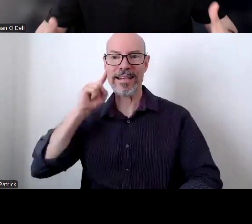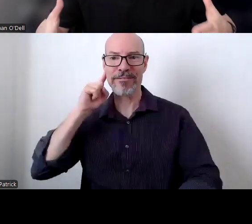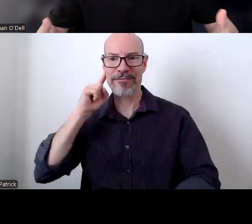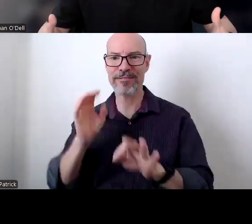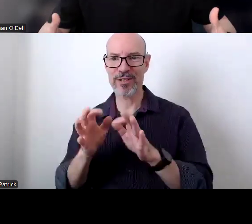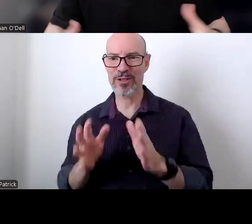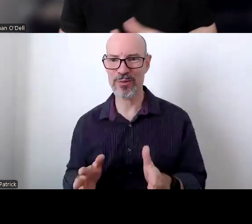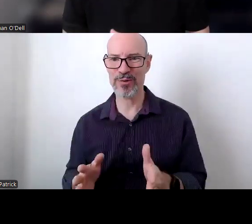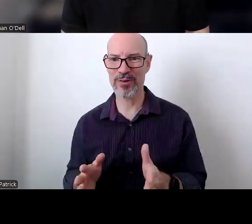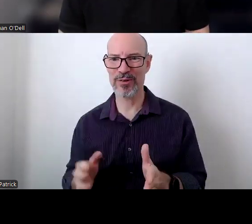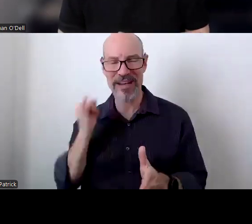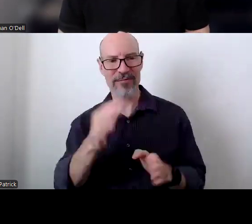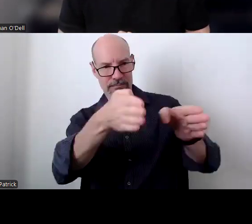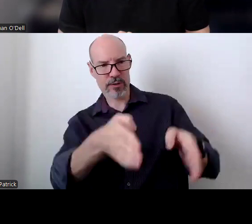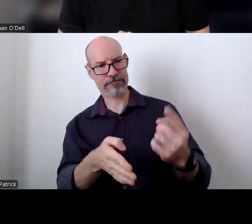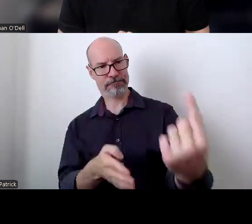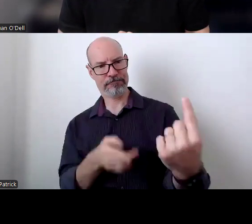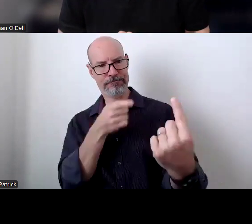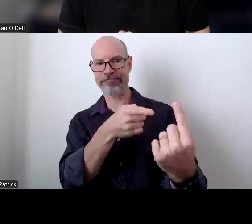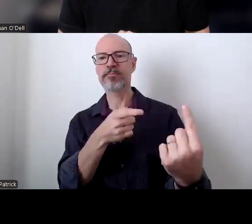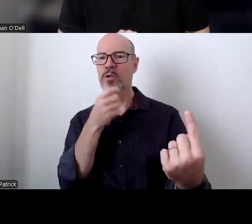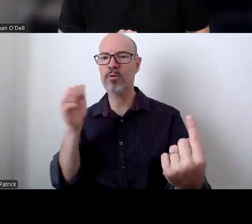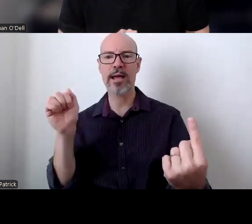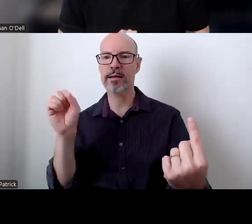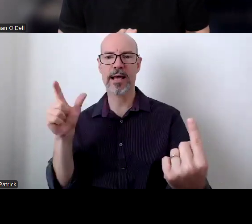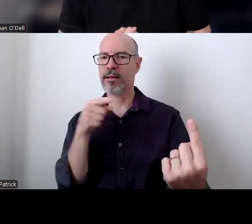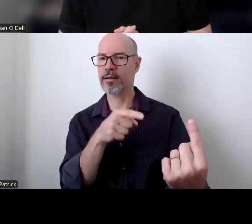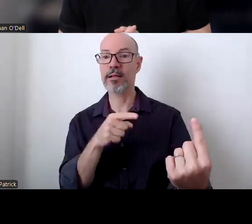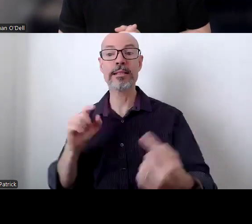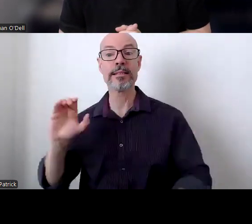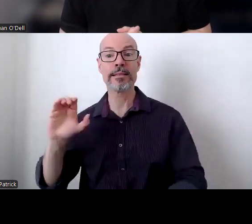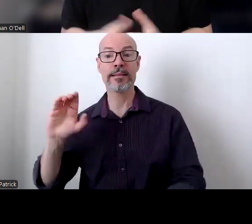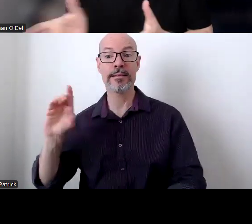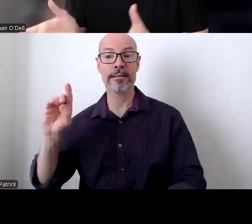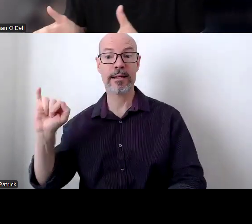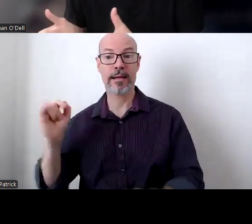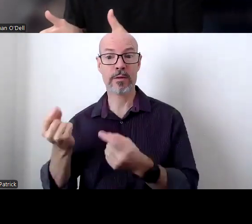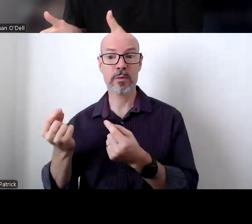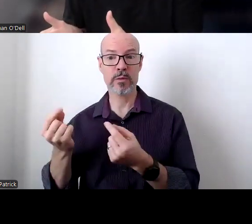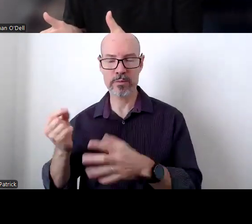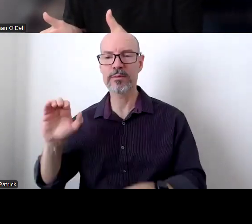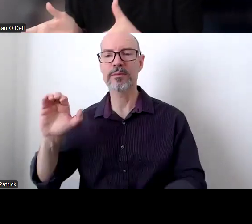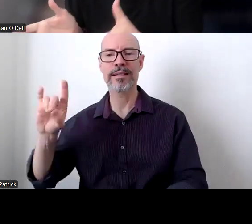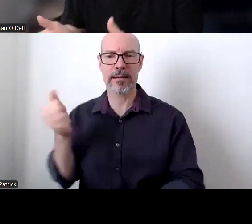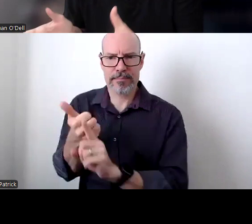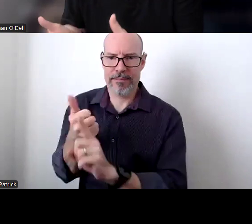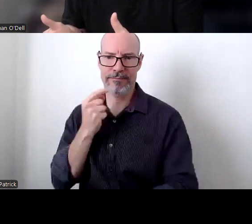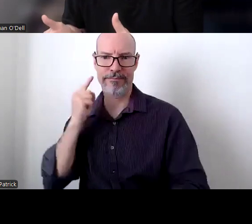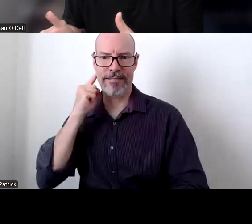somebody is in front of you who is deaf and doesn't sign some It is an individual that is a